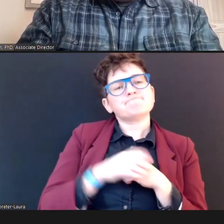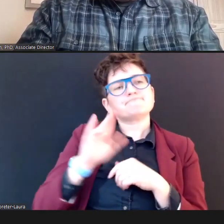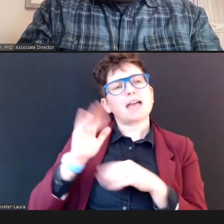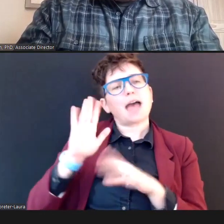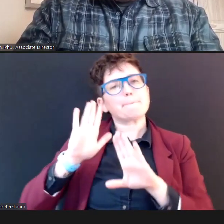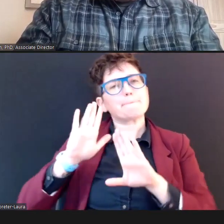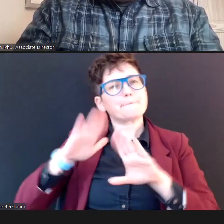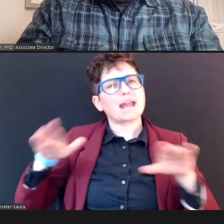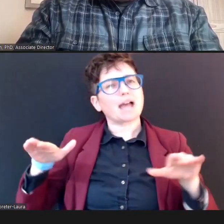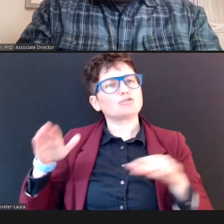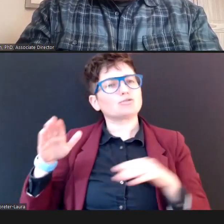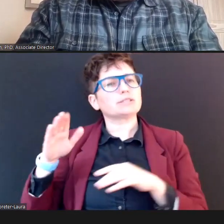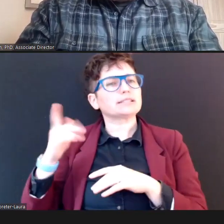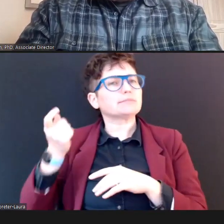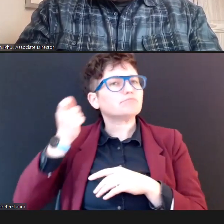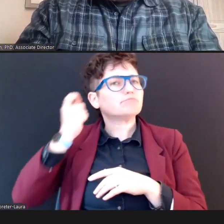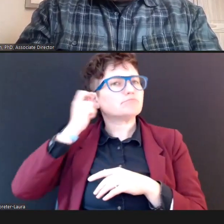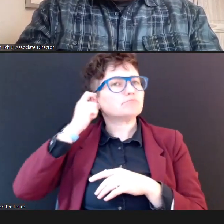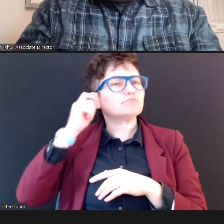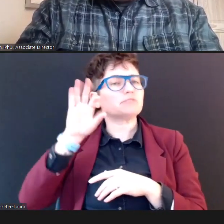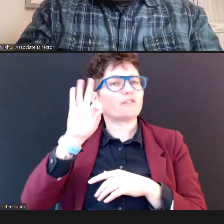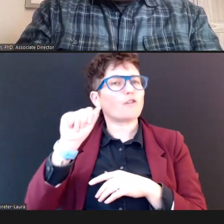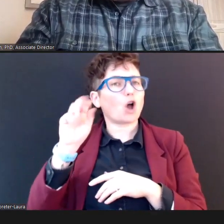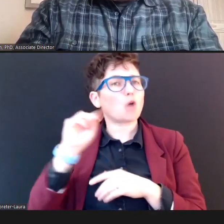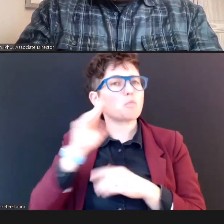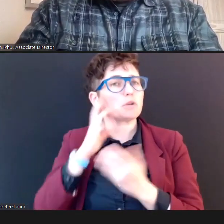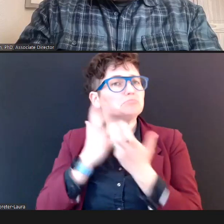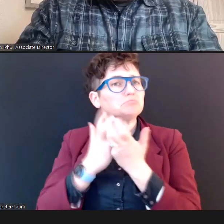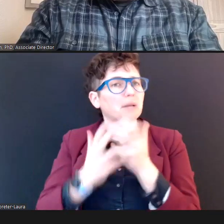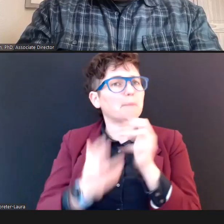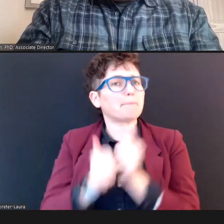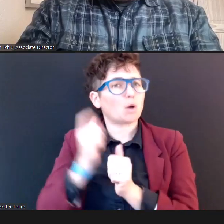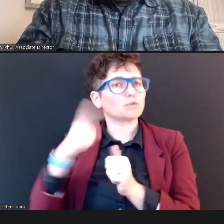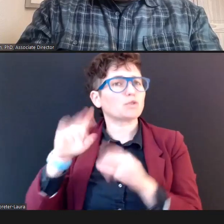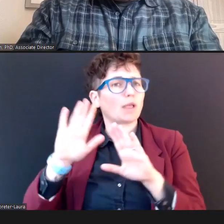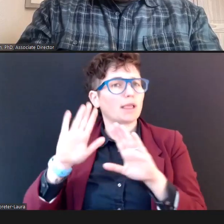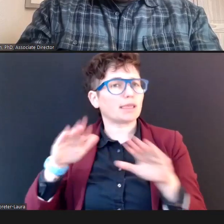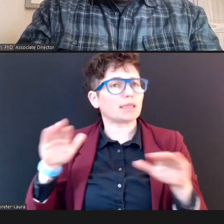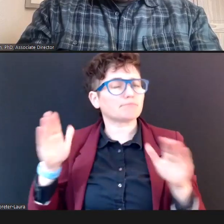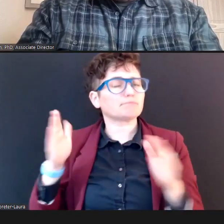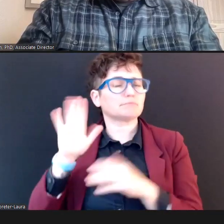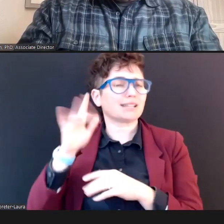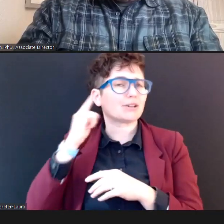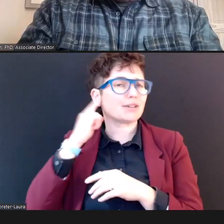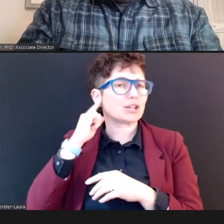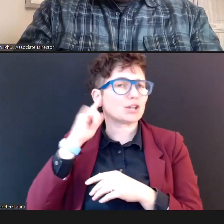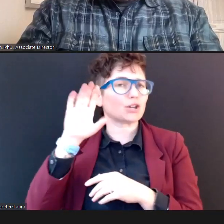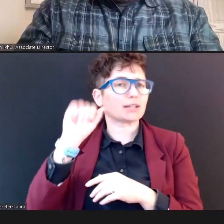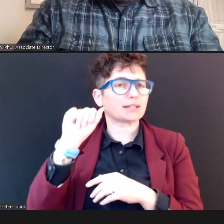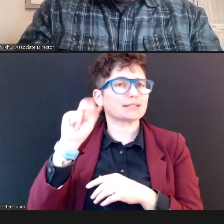tip will fit most of those little um ear